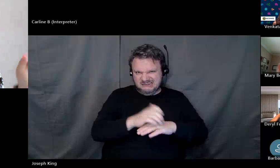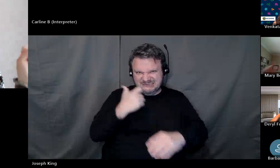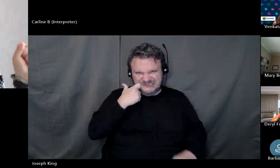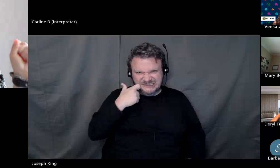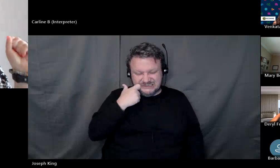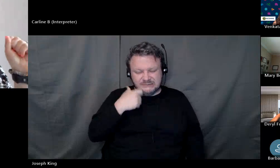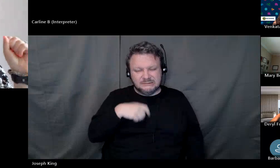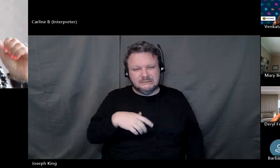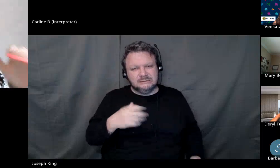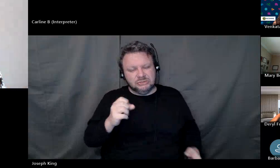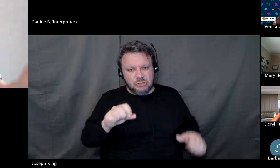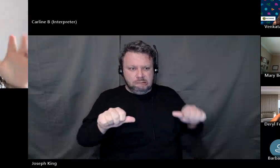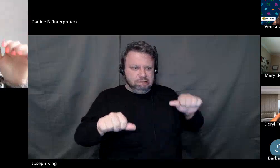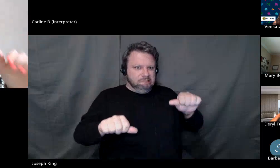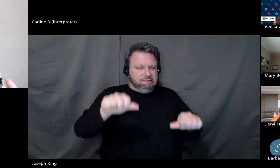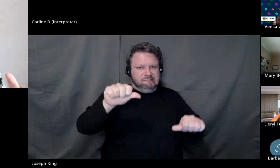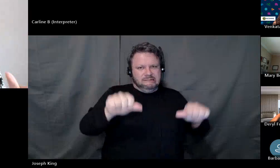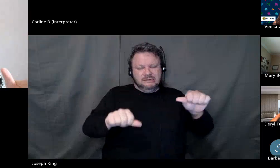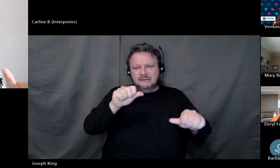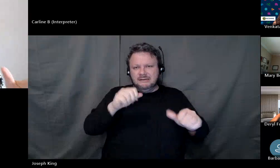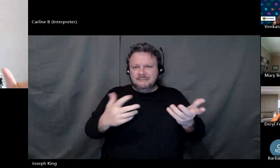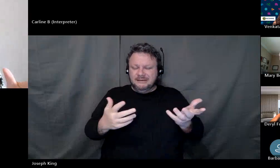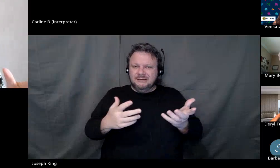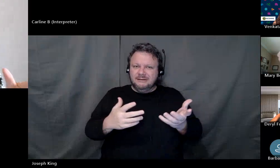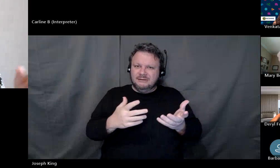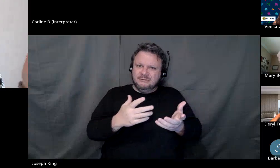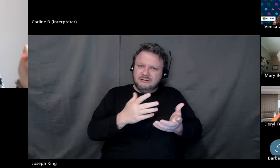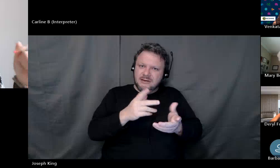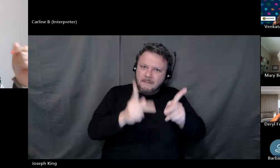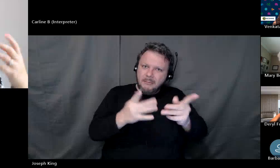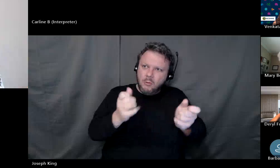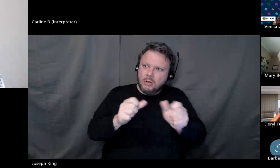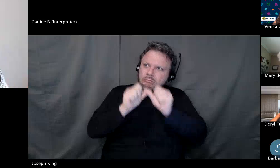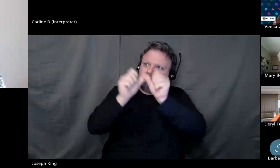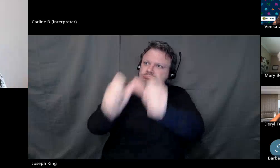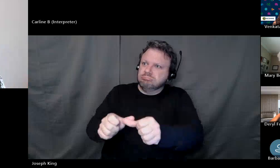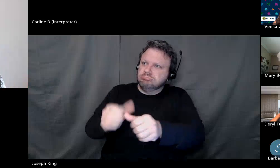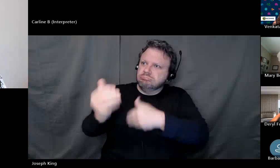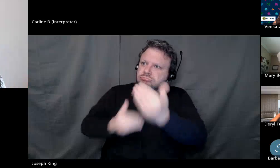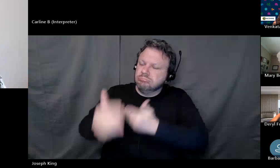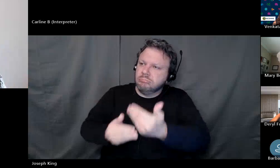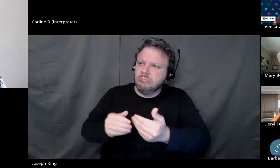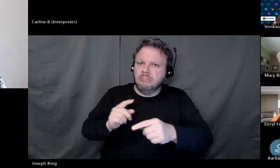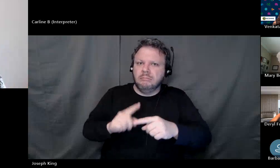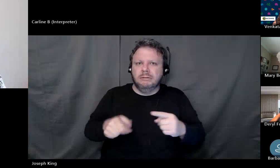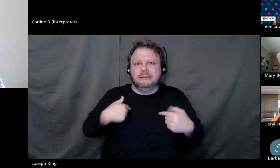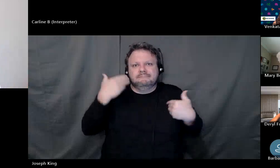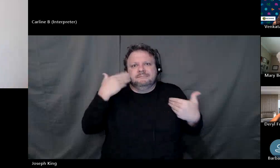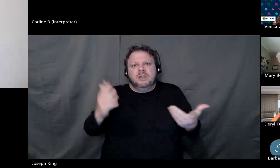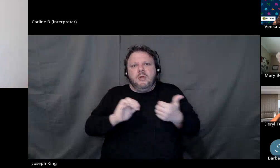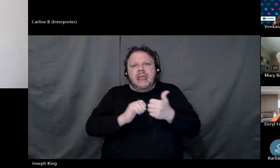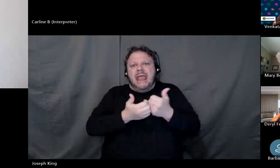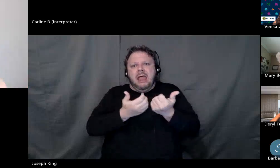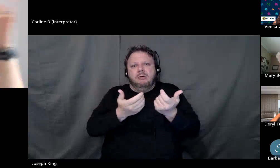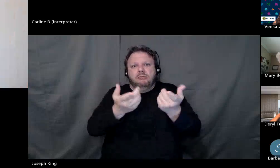There's signs there's folks that want to continue the momentum, but we just don't know how it's all going to pan out yet.